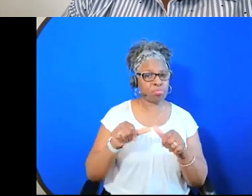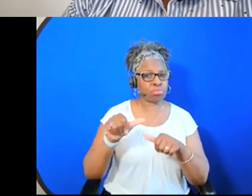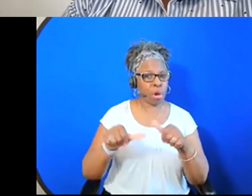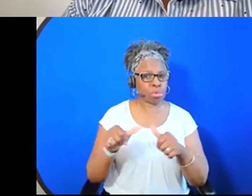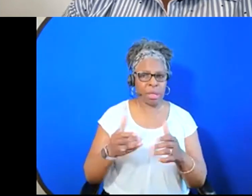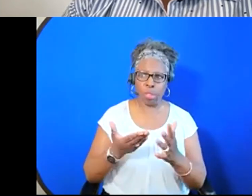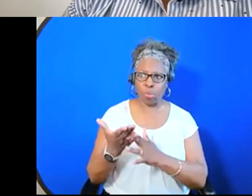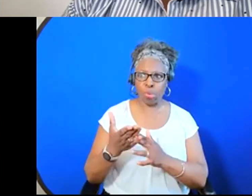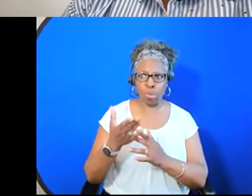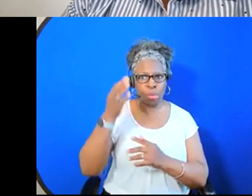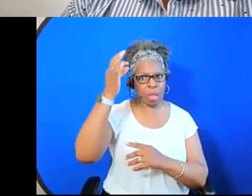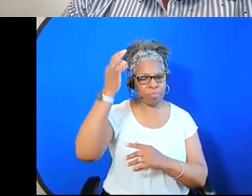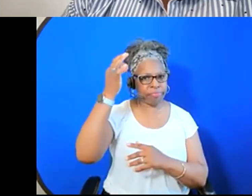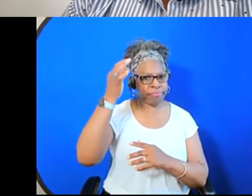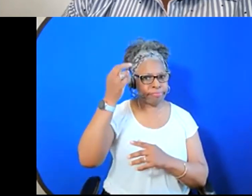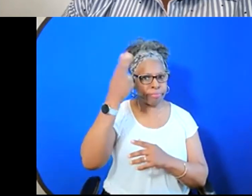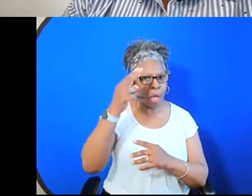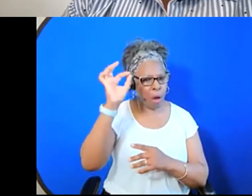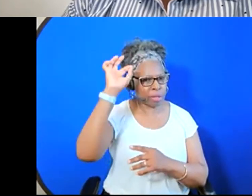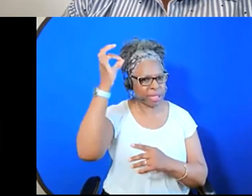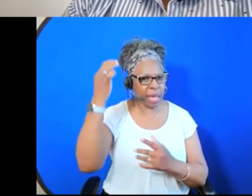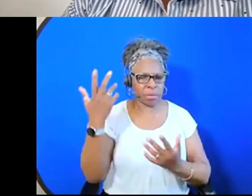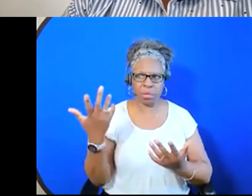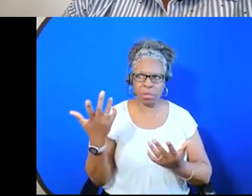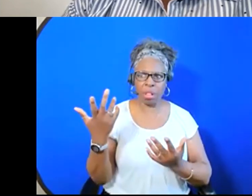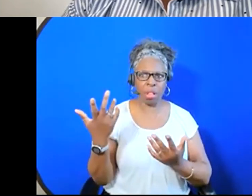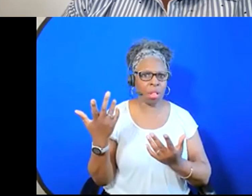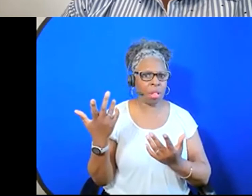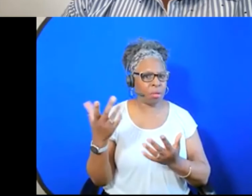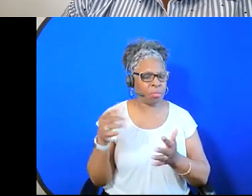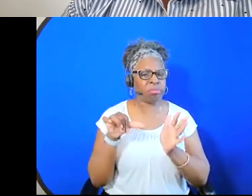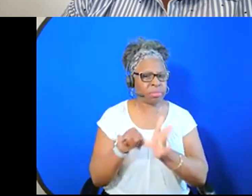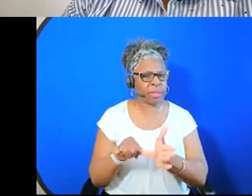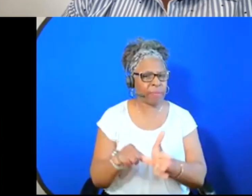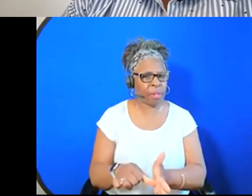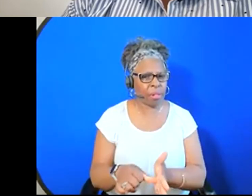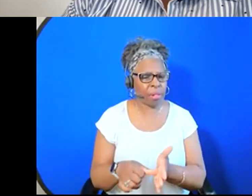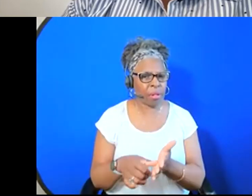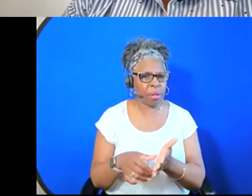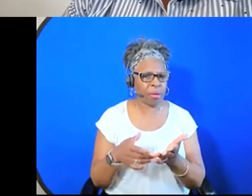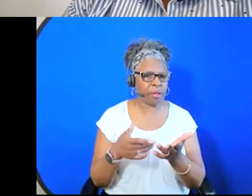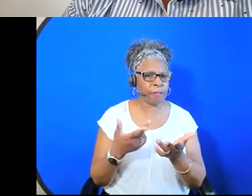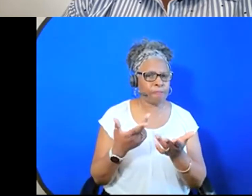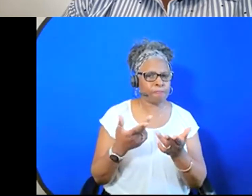onerous kind of reflection and evaluation, and the kind of evaluation process of the paintings